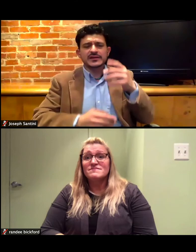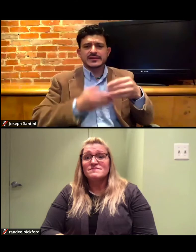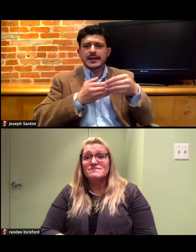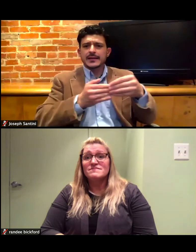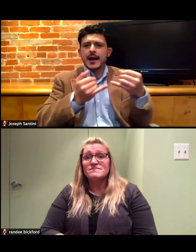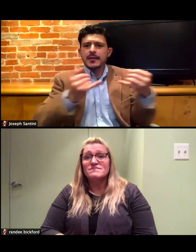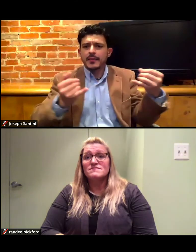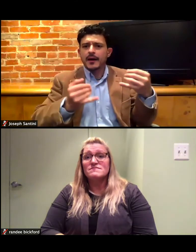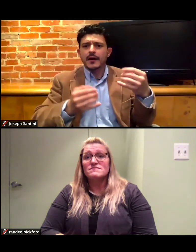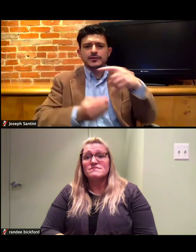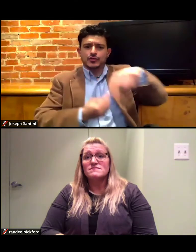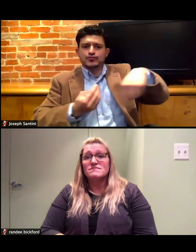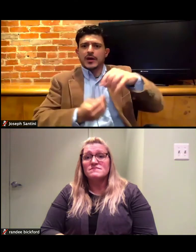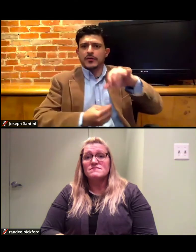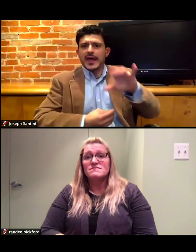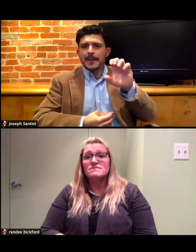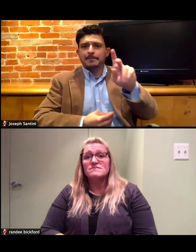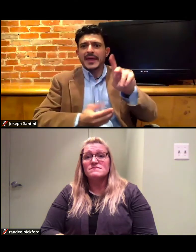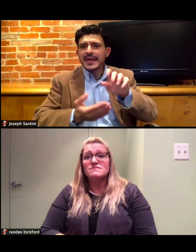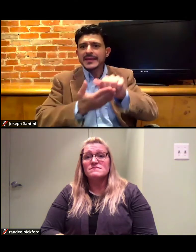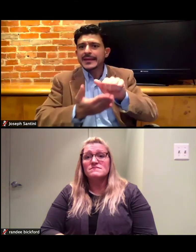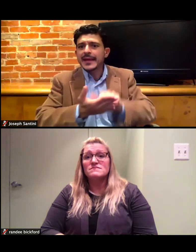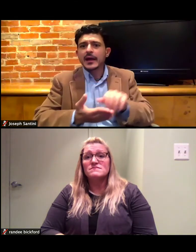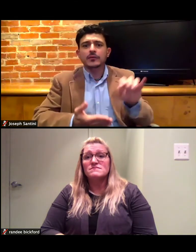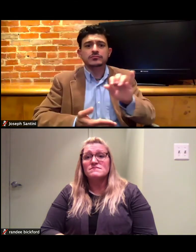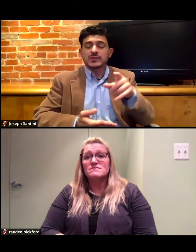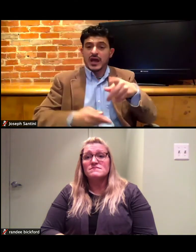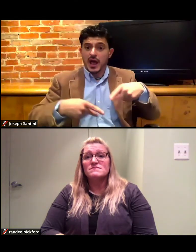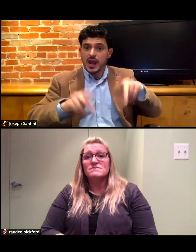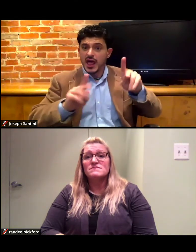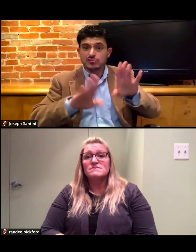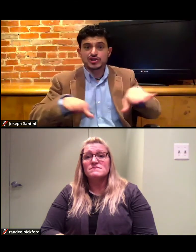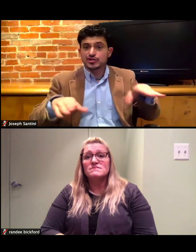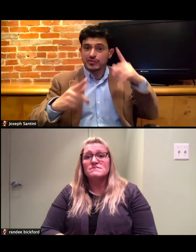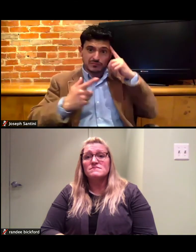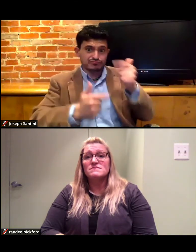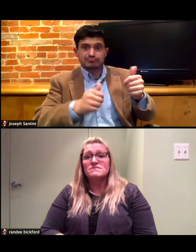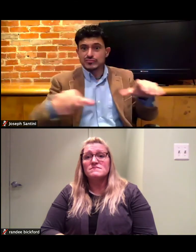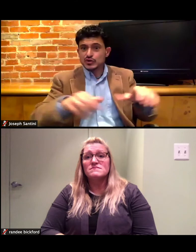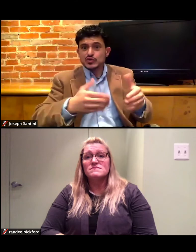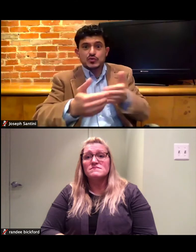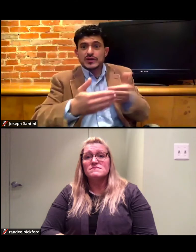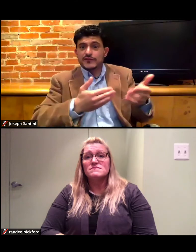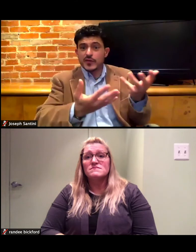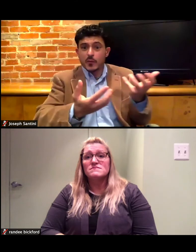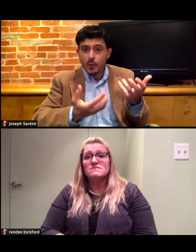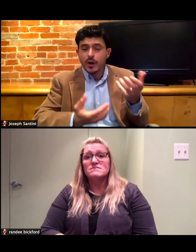I'm wondering Randee, do you have any other things around timelines, on banking accounts or other things?